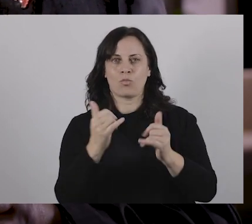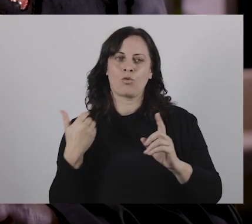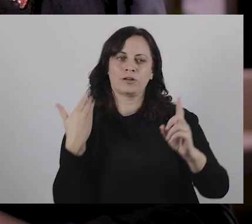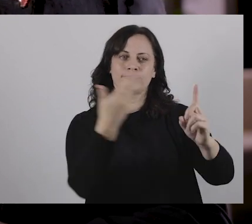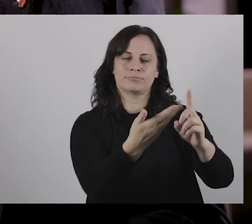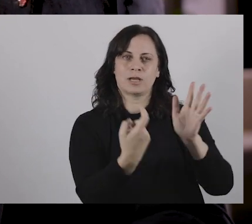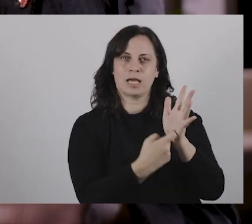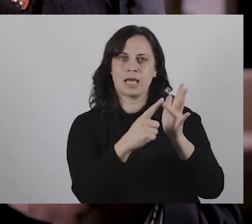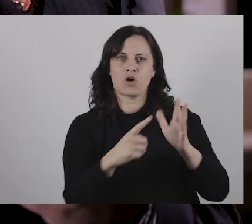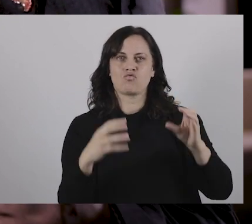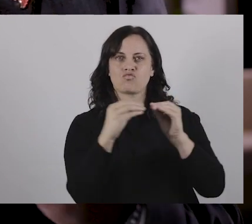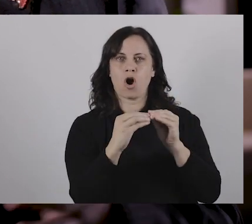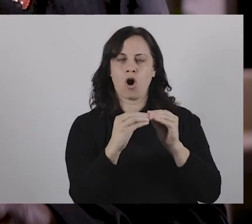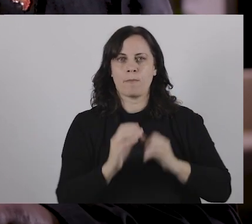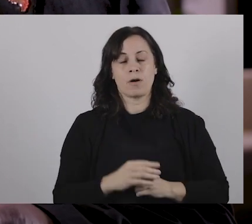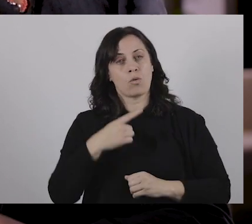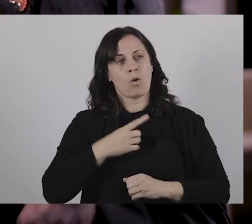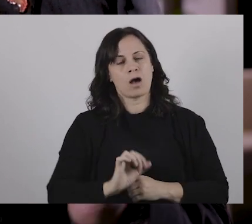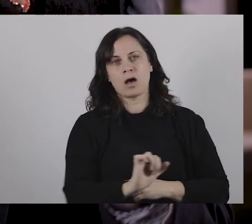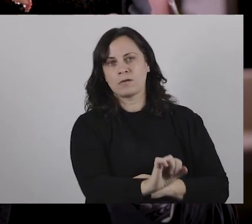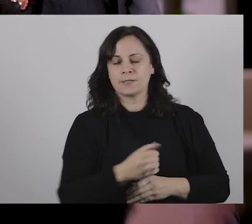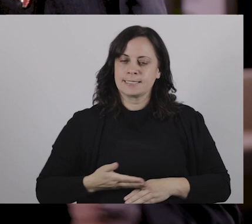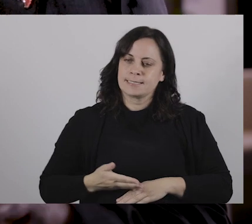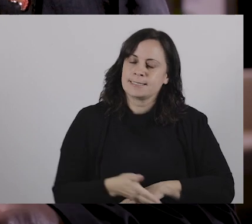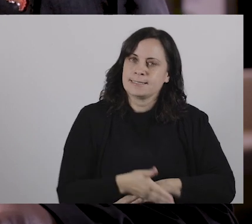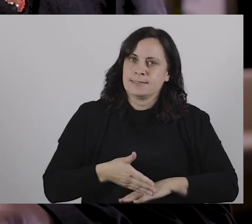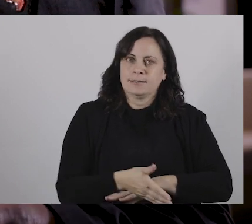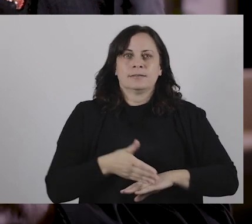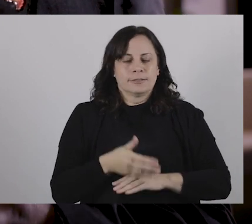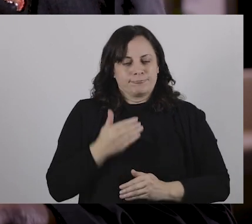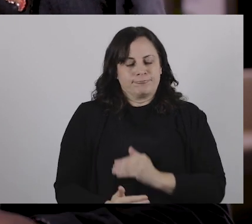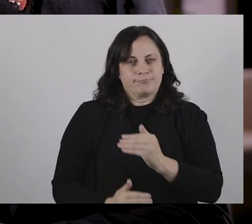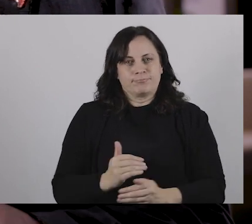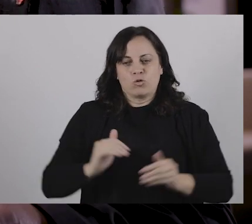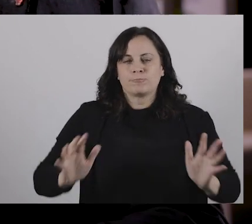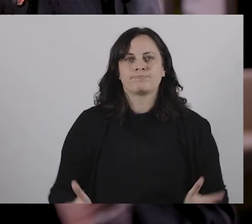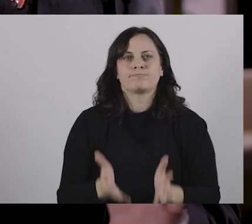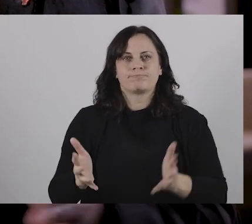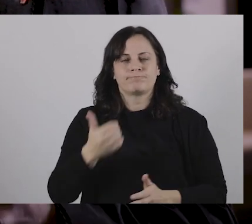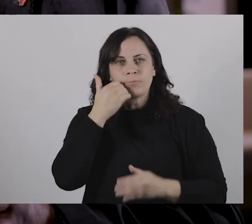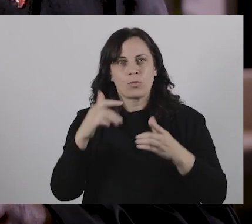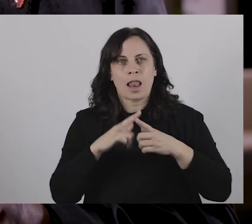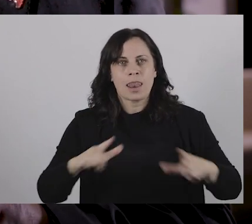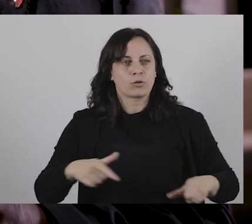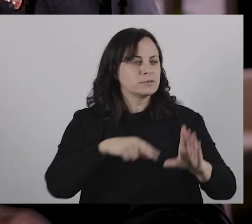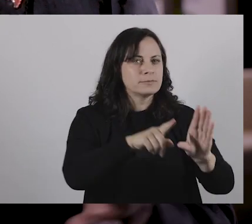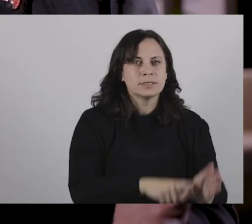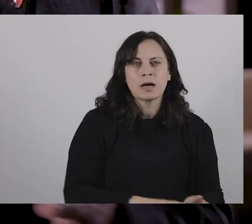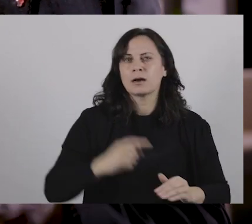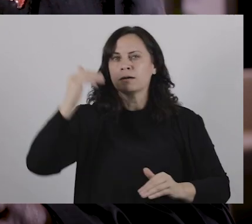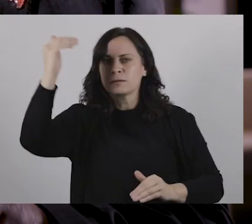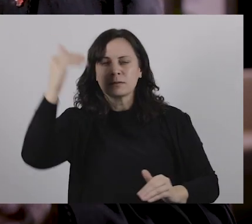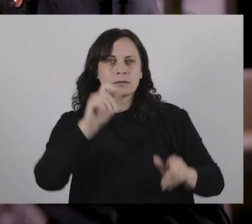Rob, for your tireless effort to promote our reo to both young and old